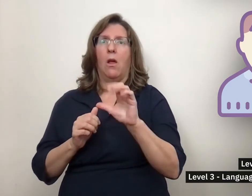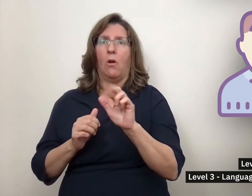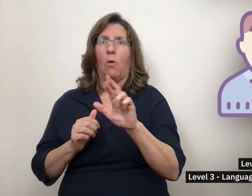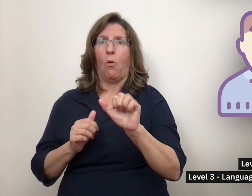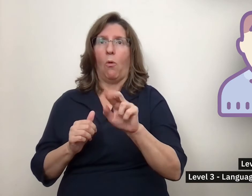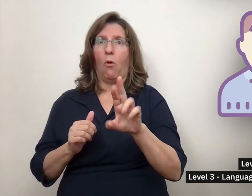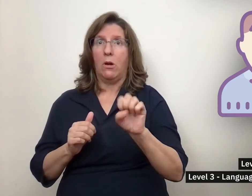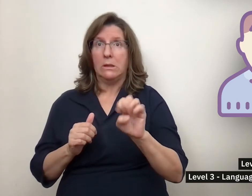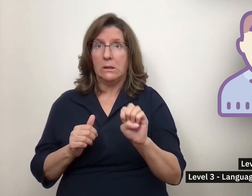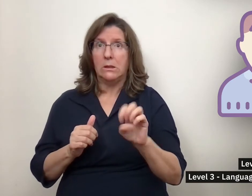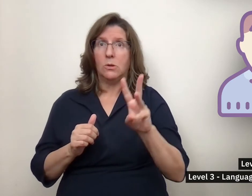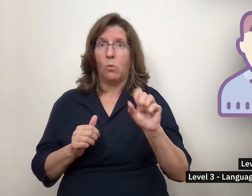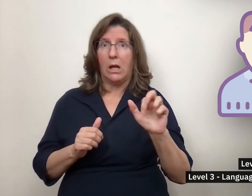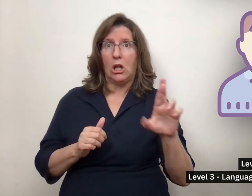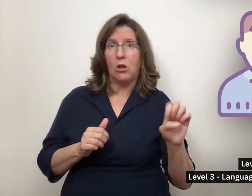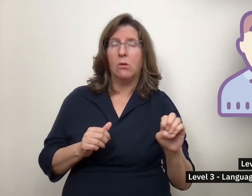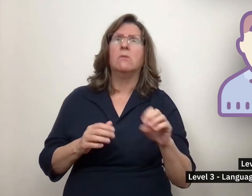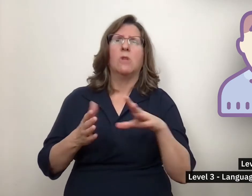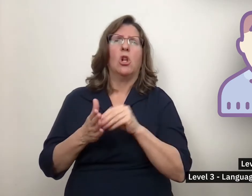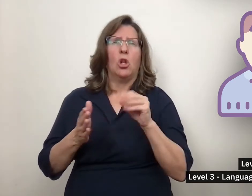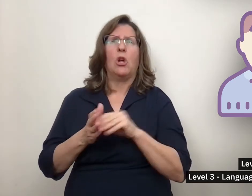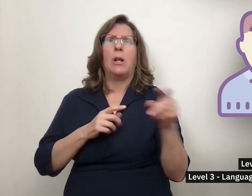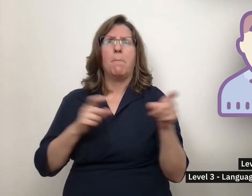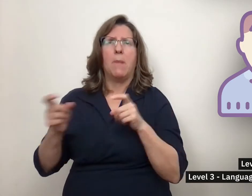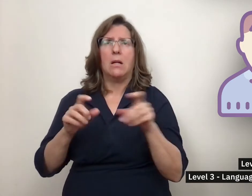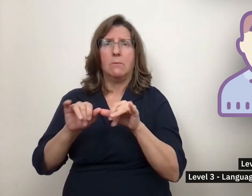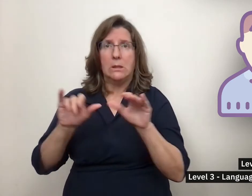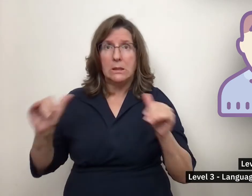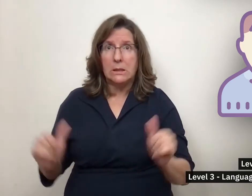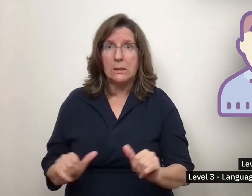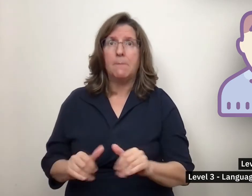Level 1 deals with the courseware and learning management system.